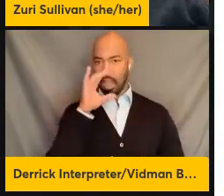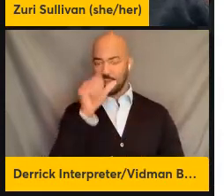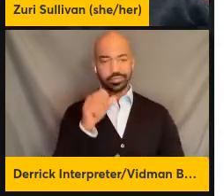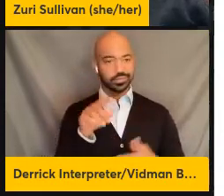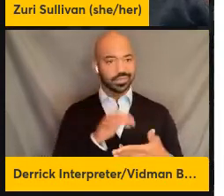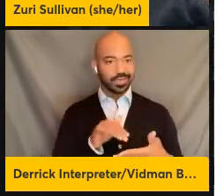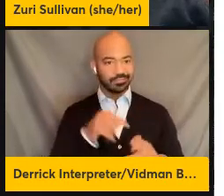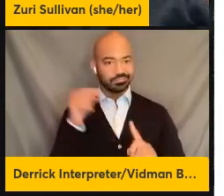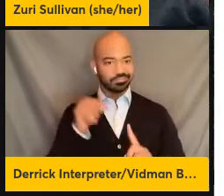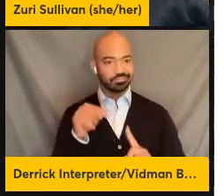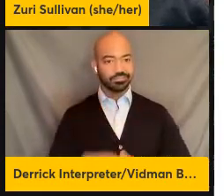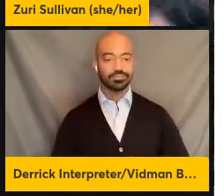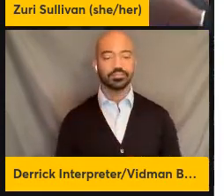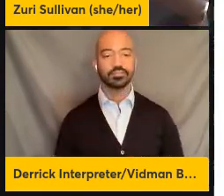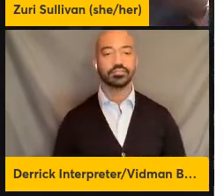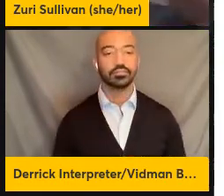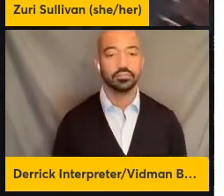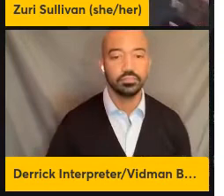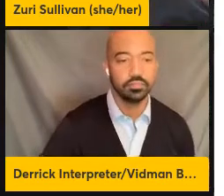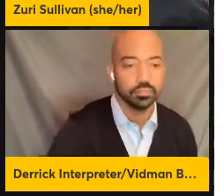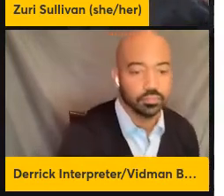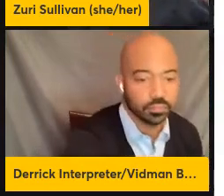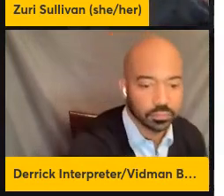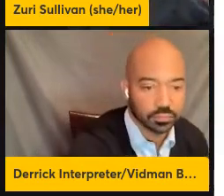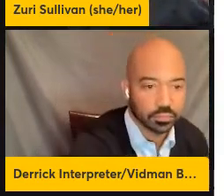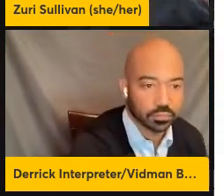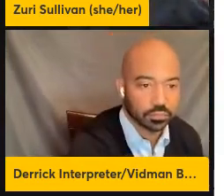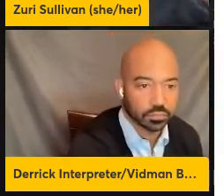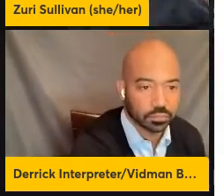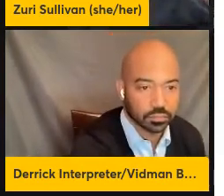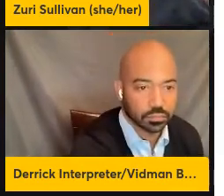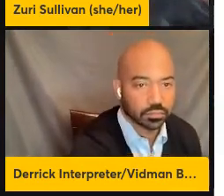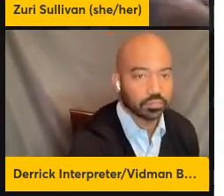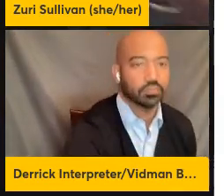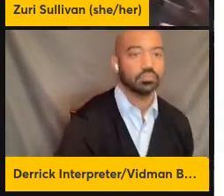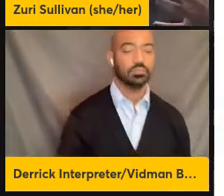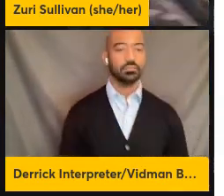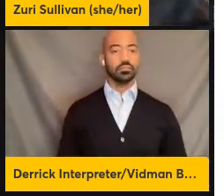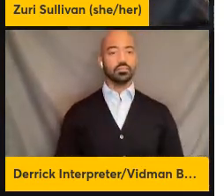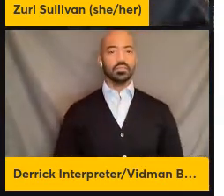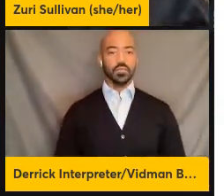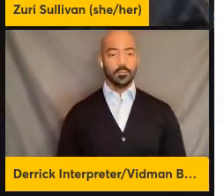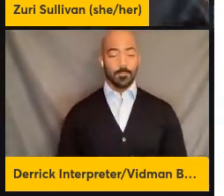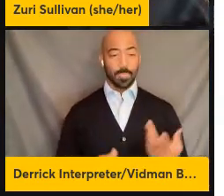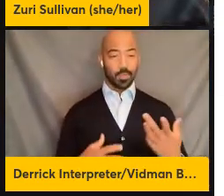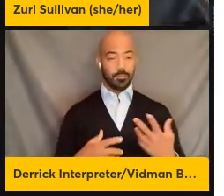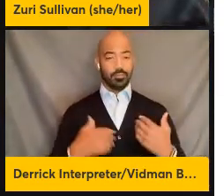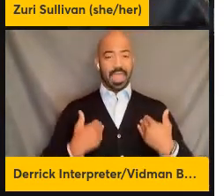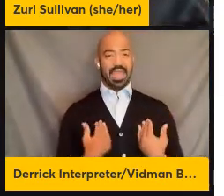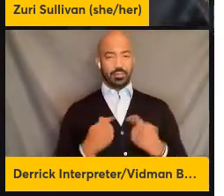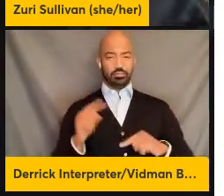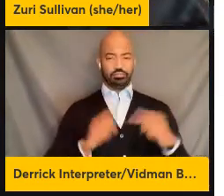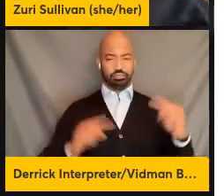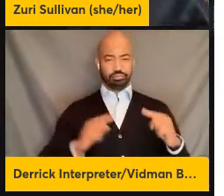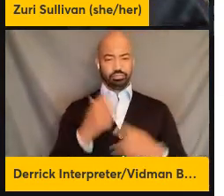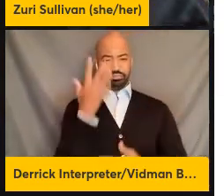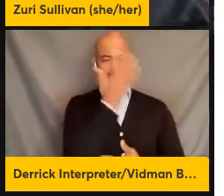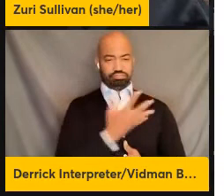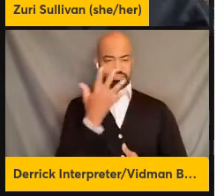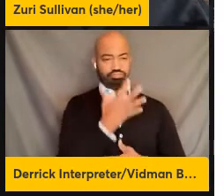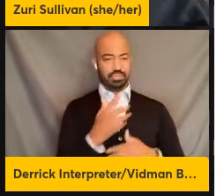way that animals can take very diverse physical forms, our diets also range in diversity. And so we can think about animal diets